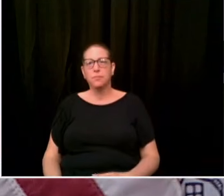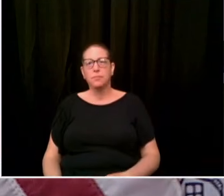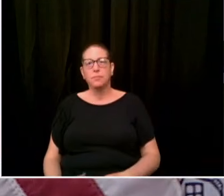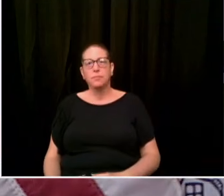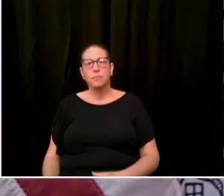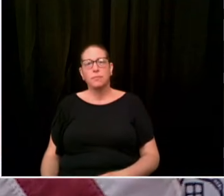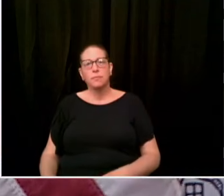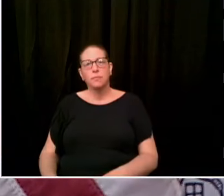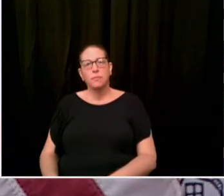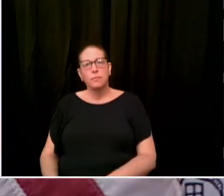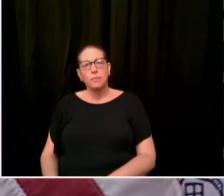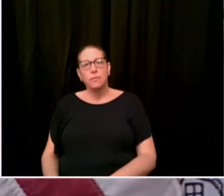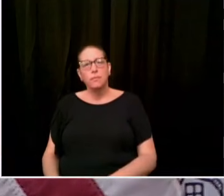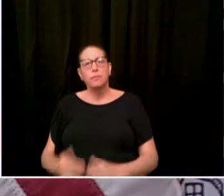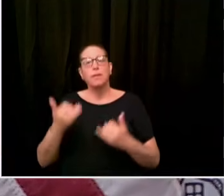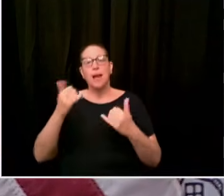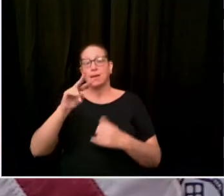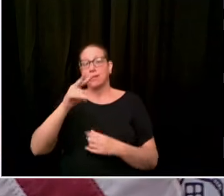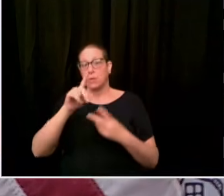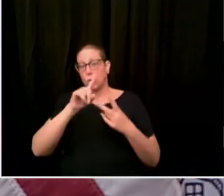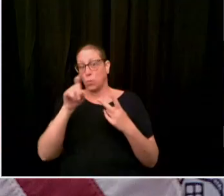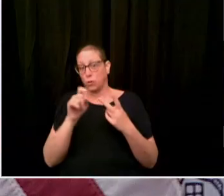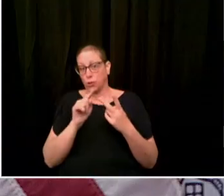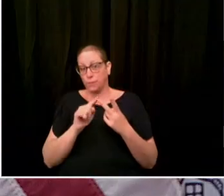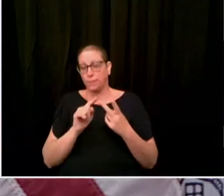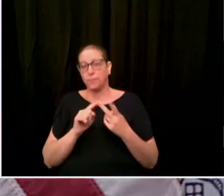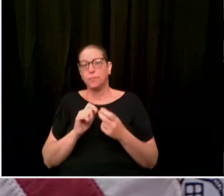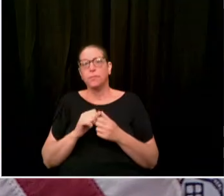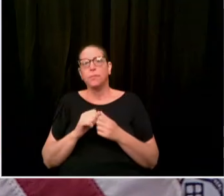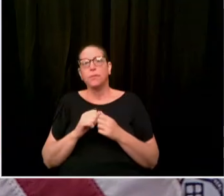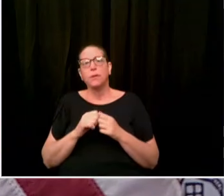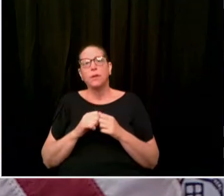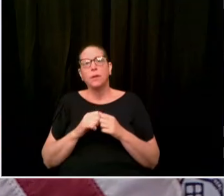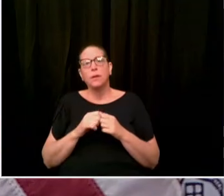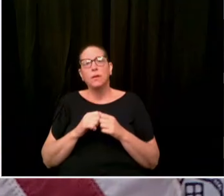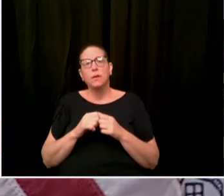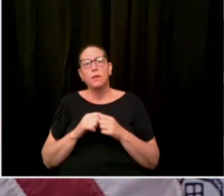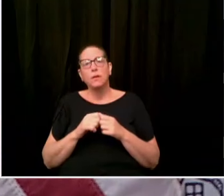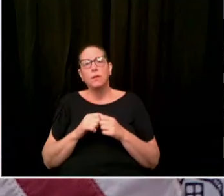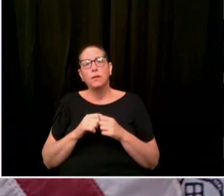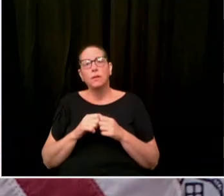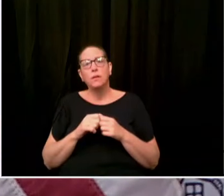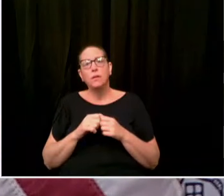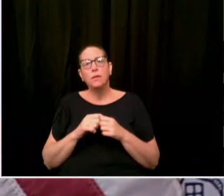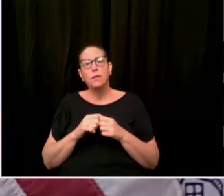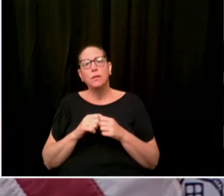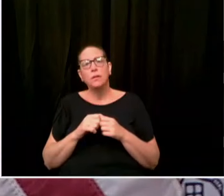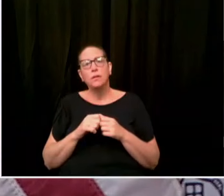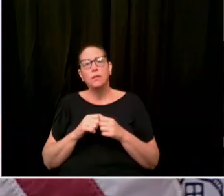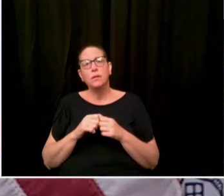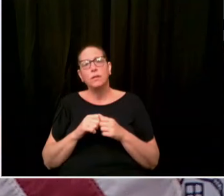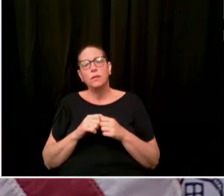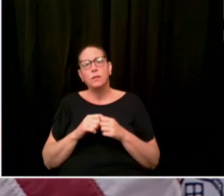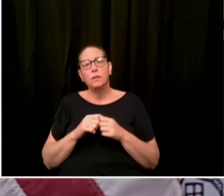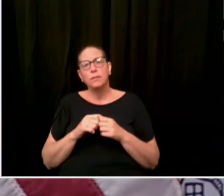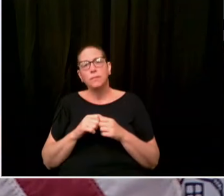ADMINISTRATION TO PROVIDE ACCURATE GUIDANCE THAT WILL FOLLOW FROM THE CITY IN A UNIFIED WAY ON WHAT THEY SHOULD BE DOING TO COMBAT THE VIRUS.